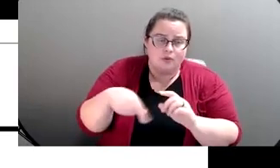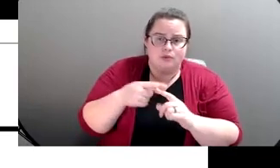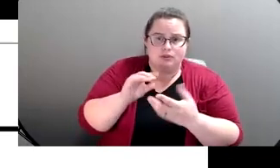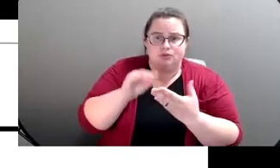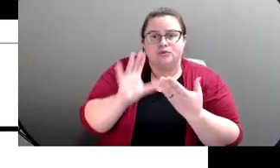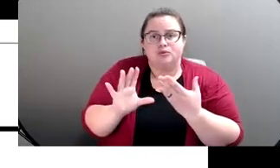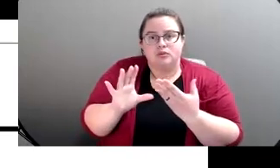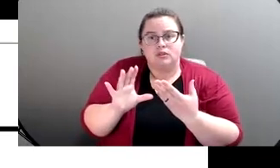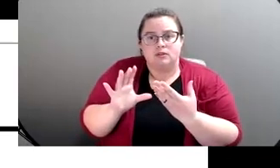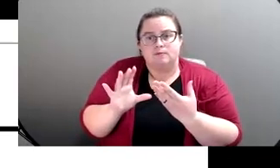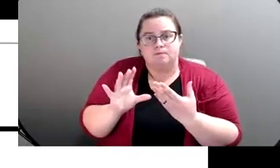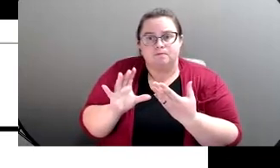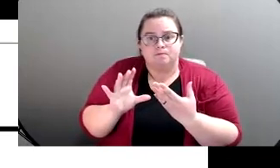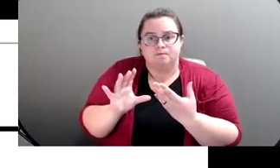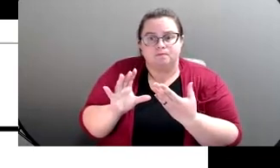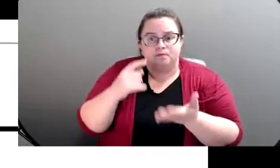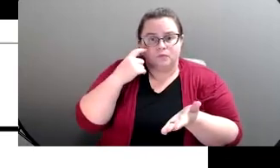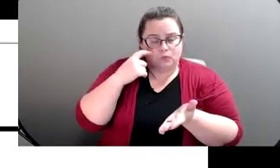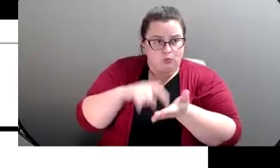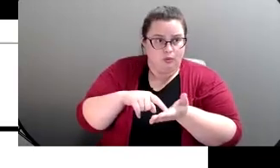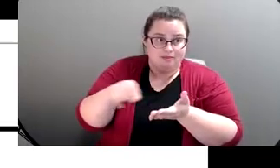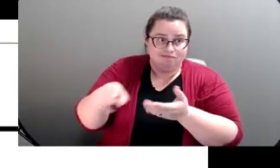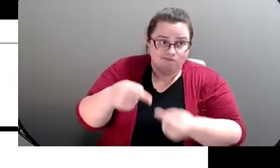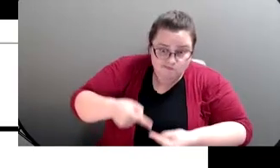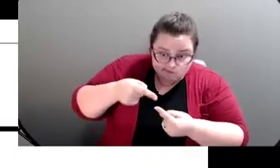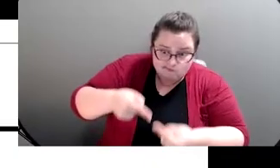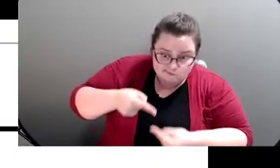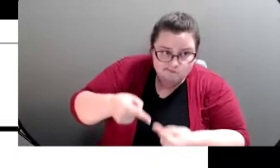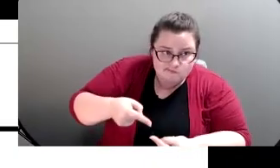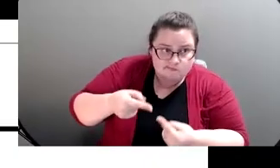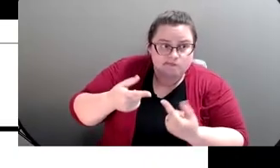you see the student is struggling, you see that a student is having problems,